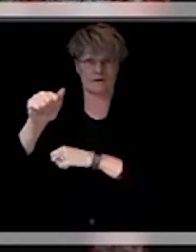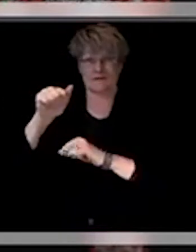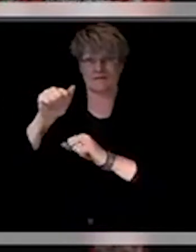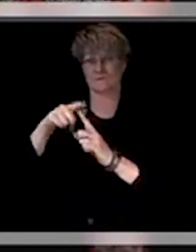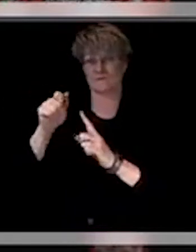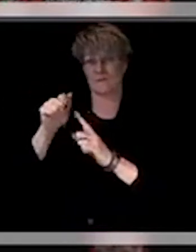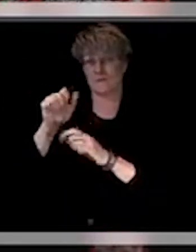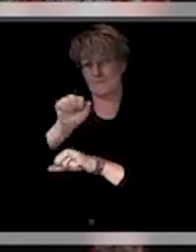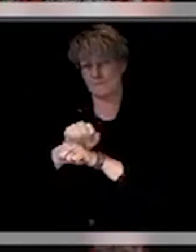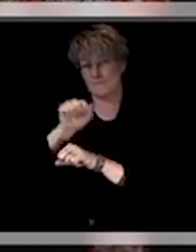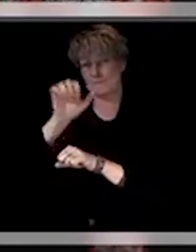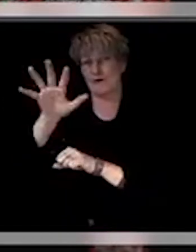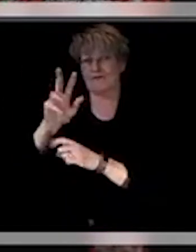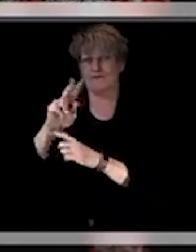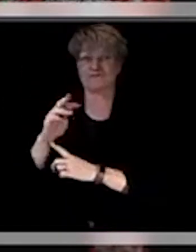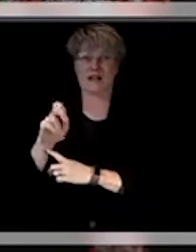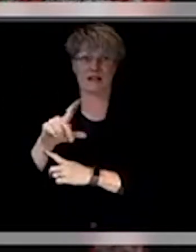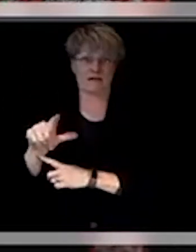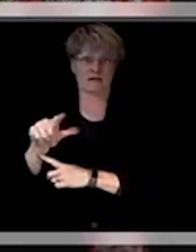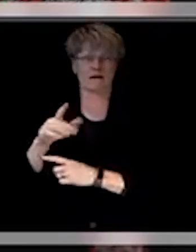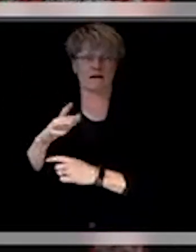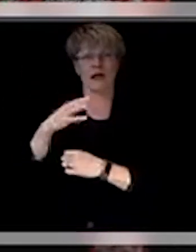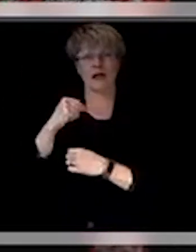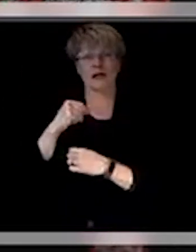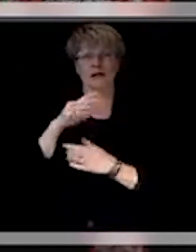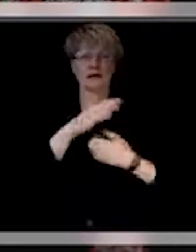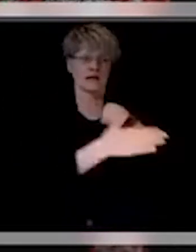On the county side, we have Donnell Ewert, he's the Director of the Health and Human